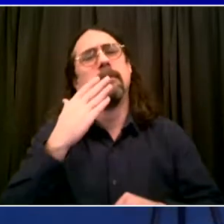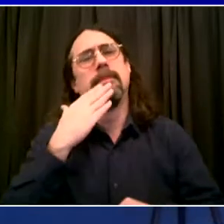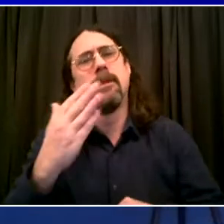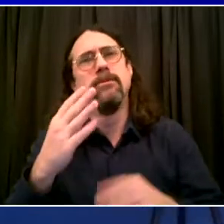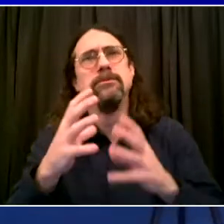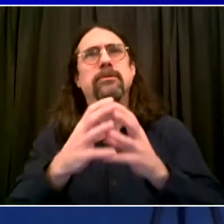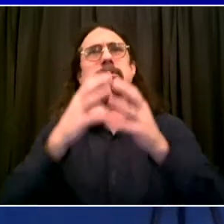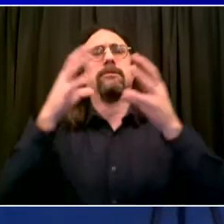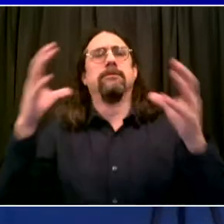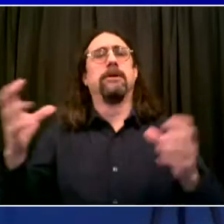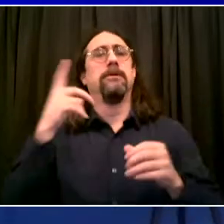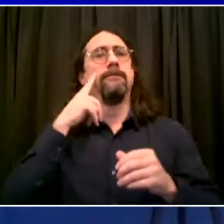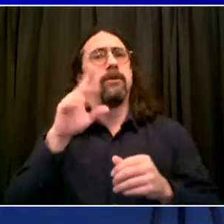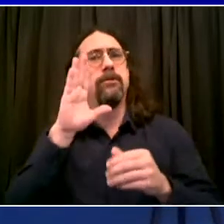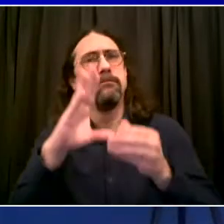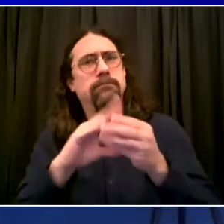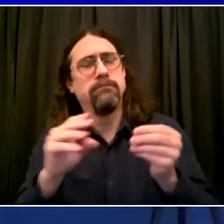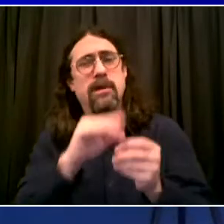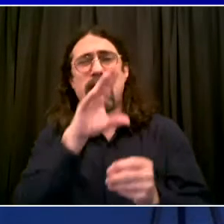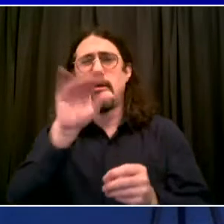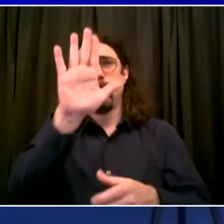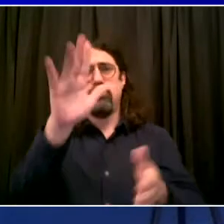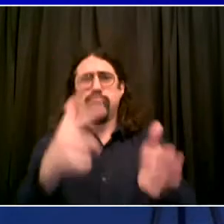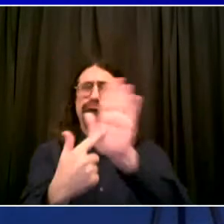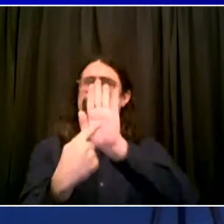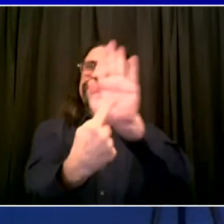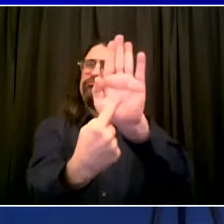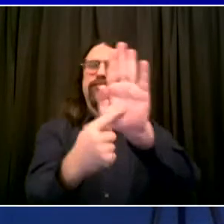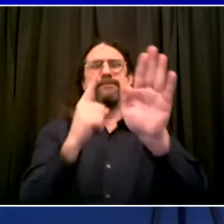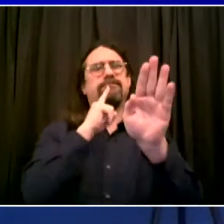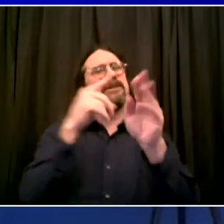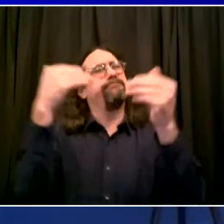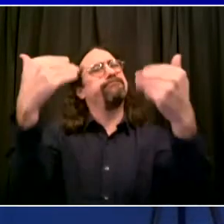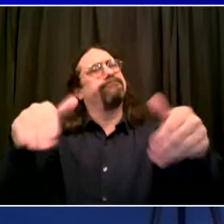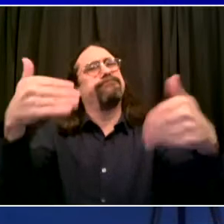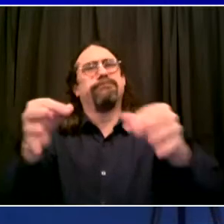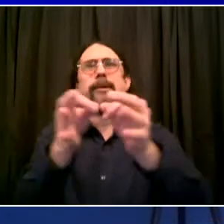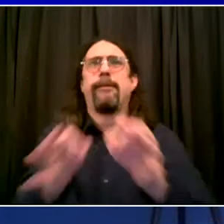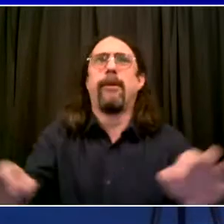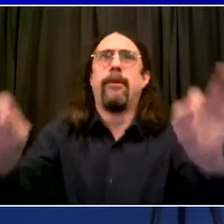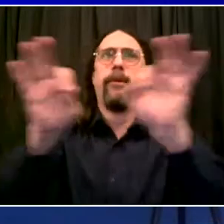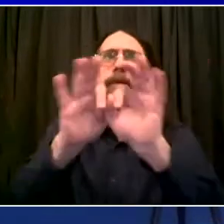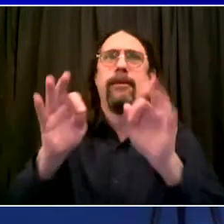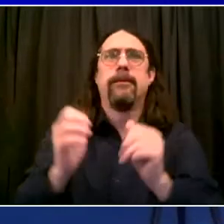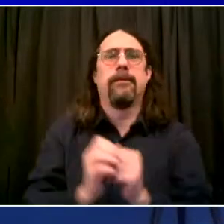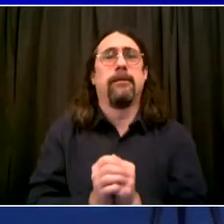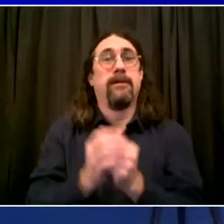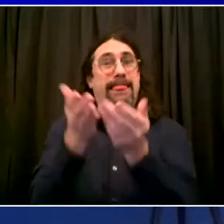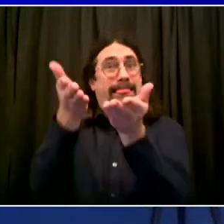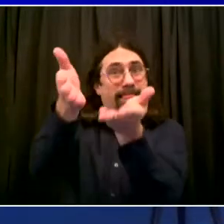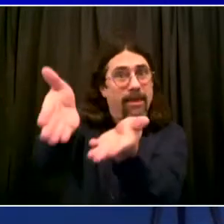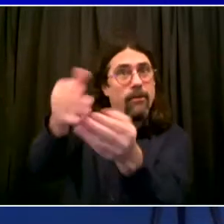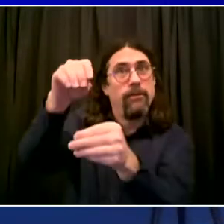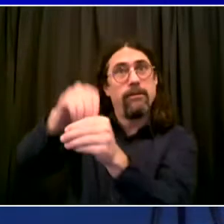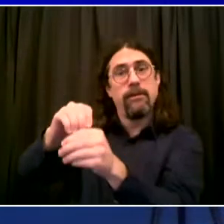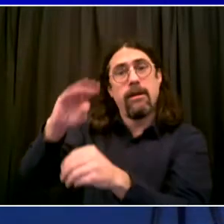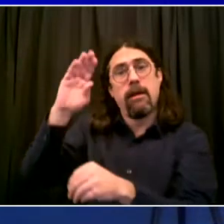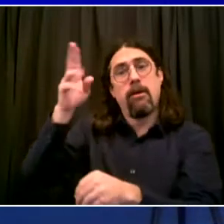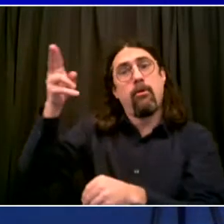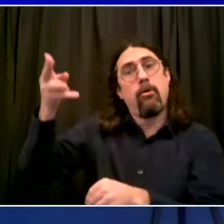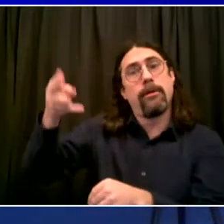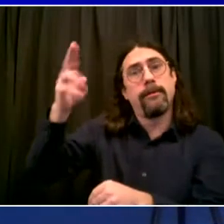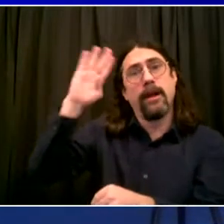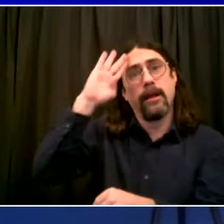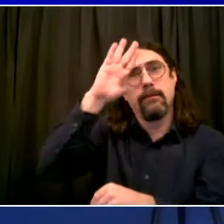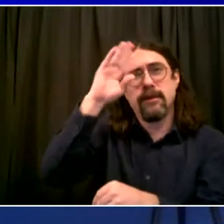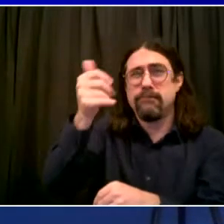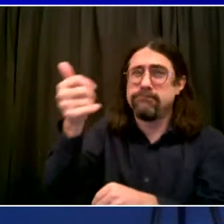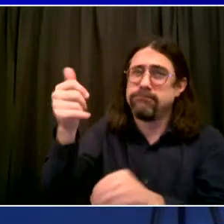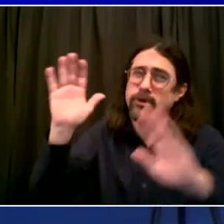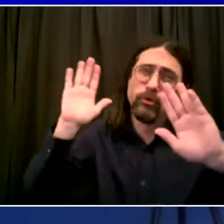EXCELLENT.